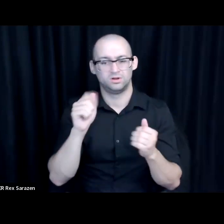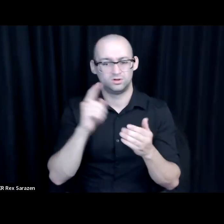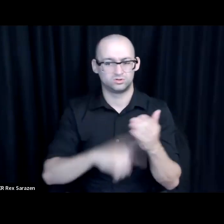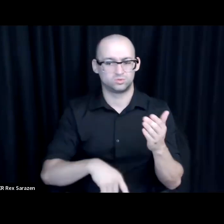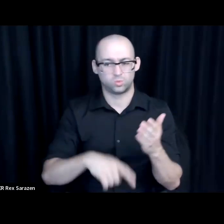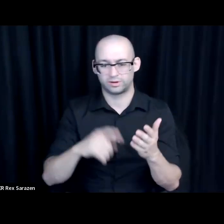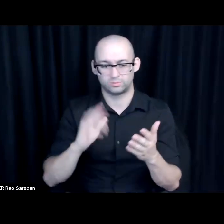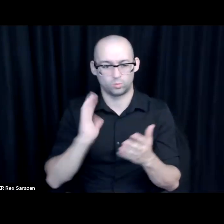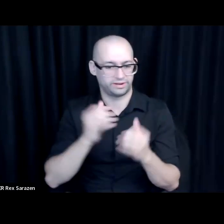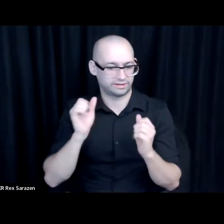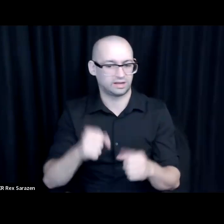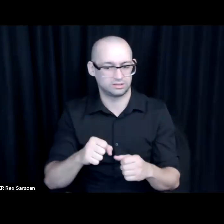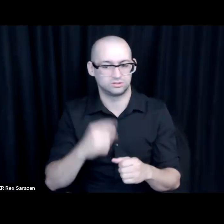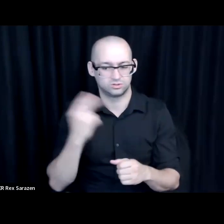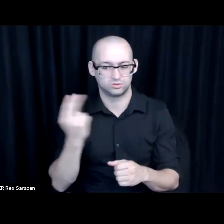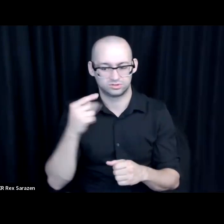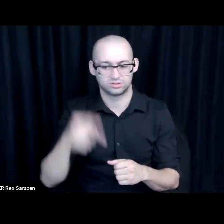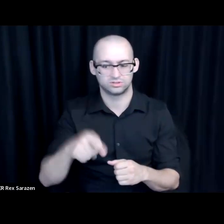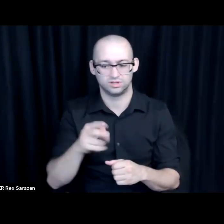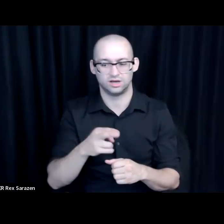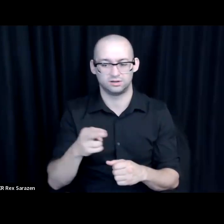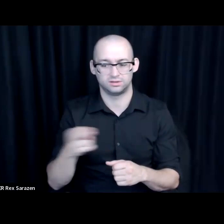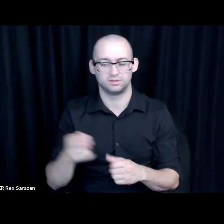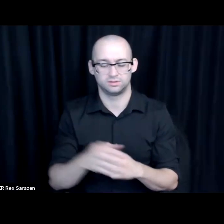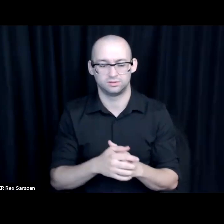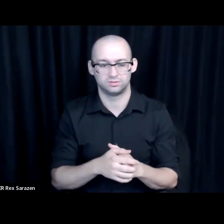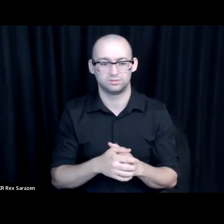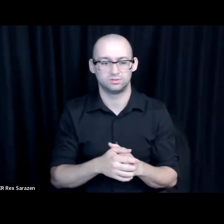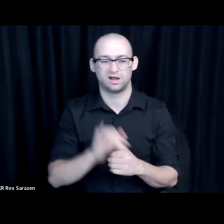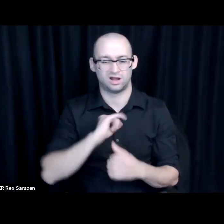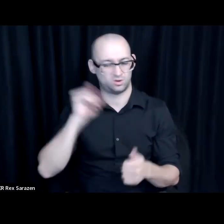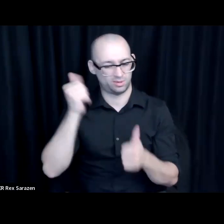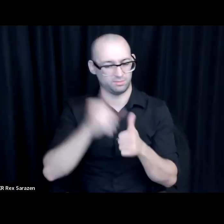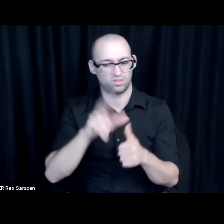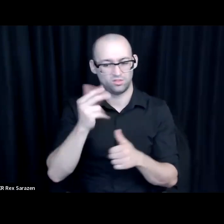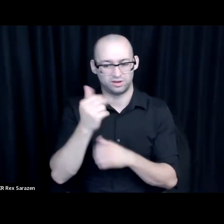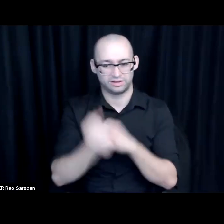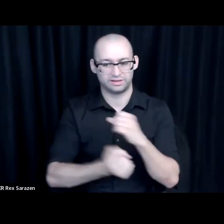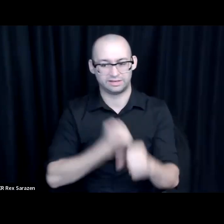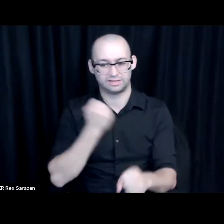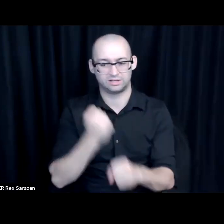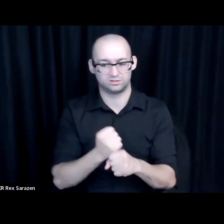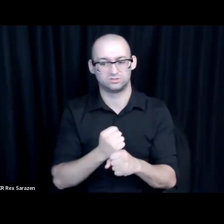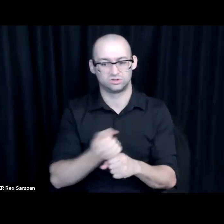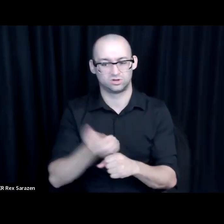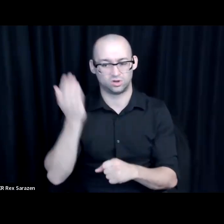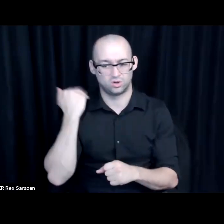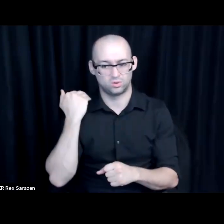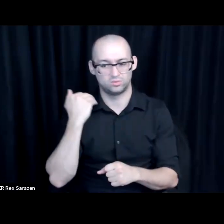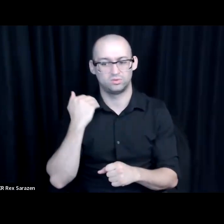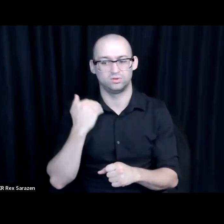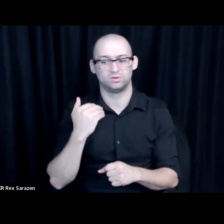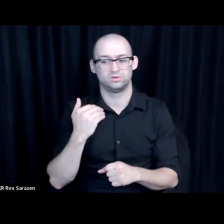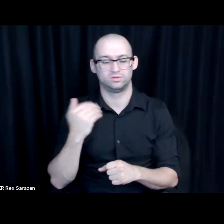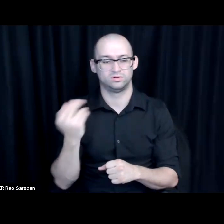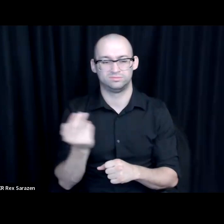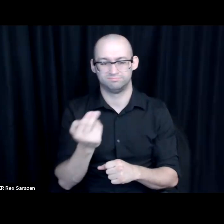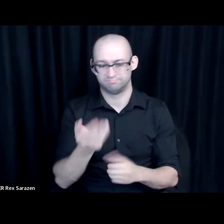I remember, maybe about 13 years ago they brought a fiber optic line through Burrough Valley,